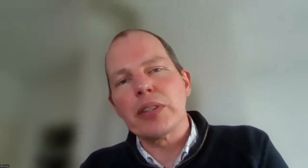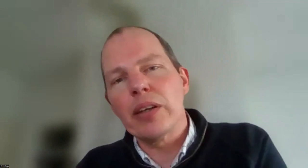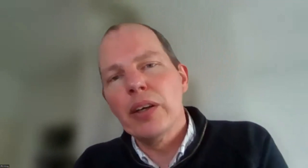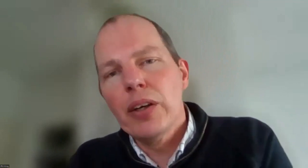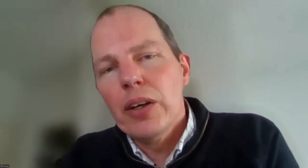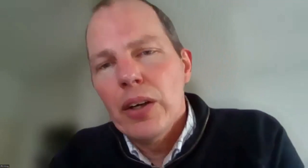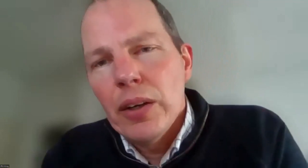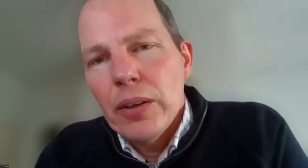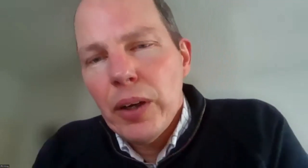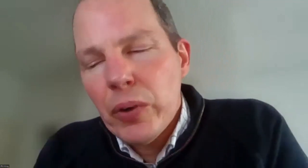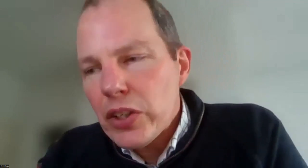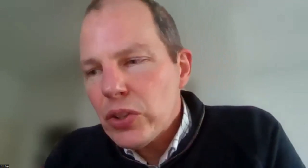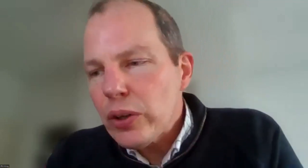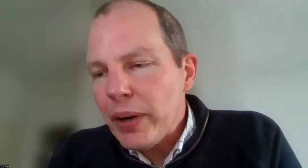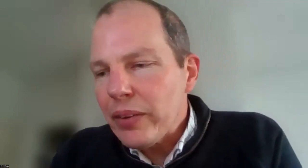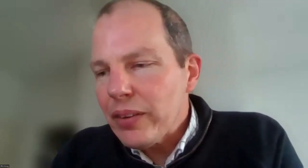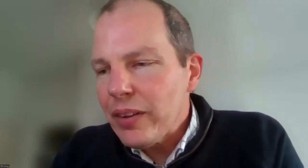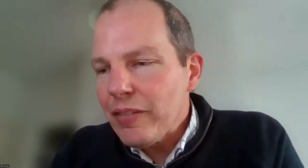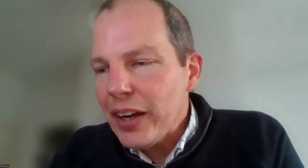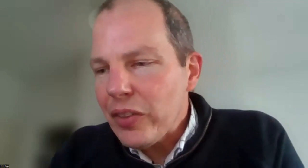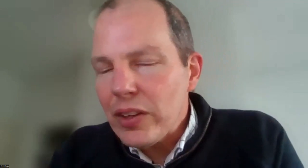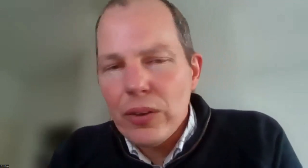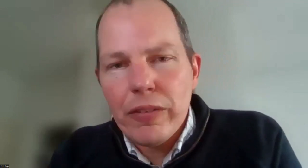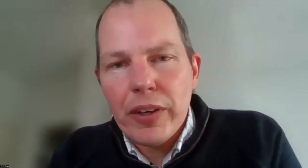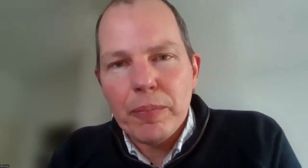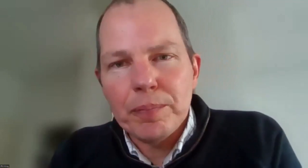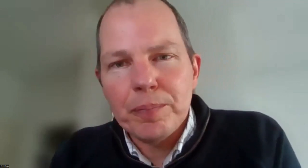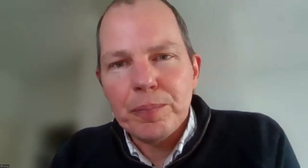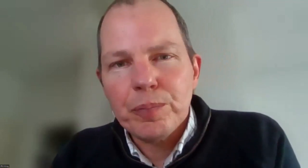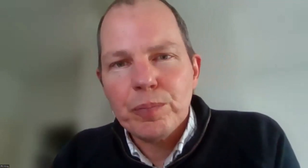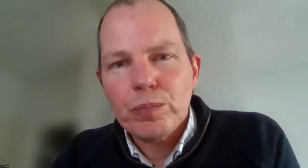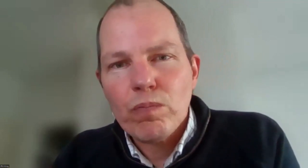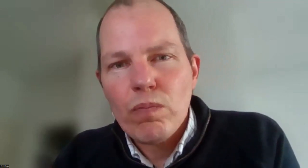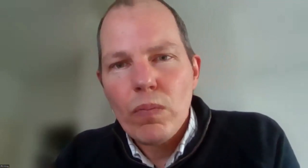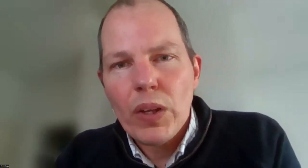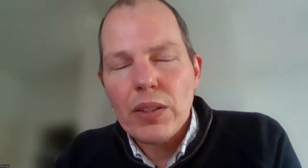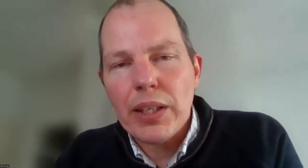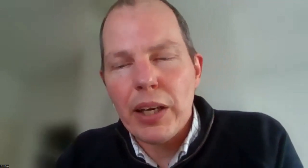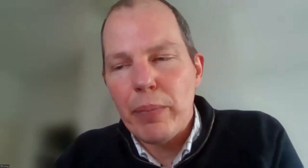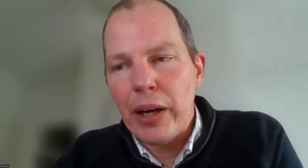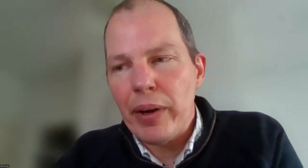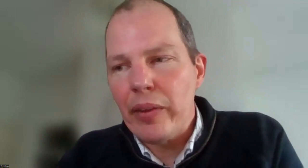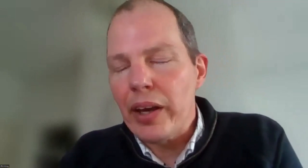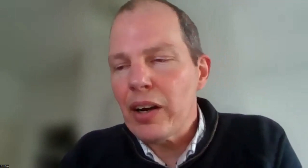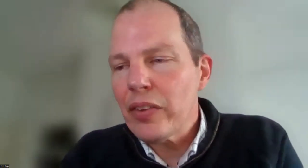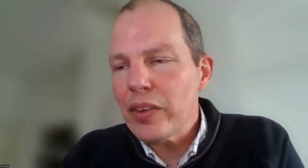back to me and said I'm not really sure about the fact that you've taken 'Abraham' out there